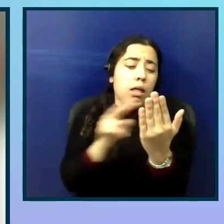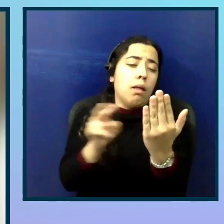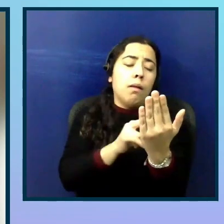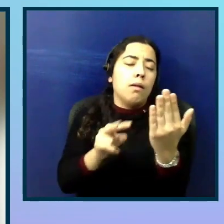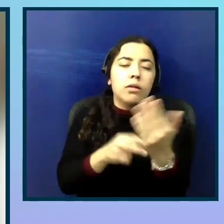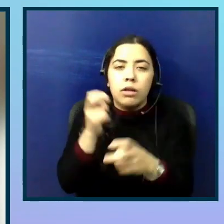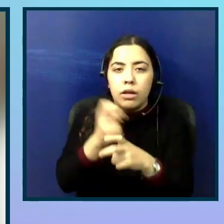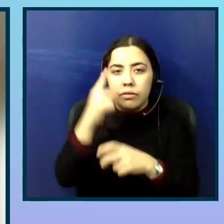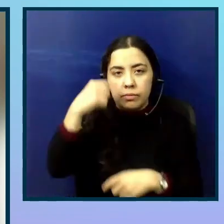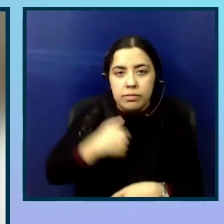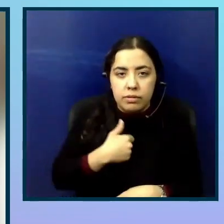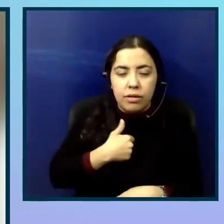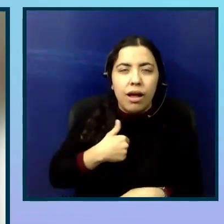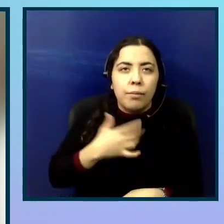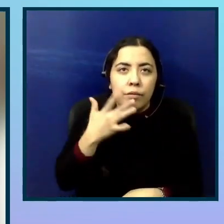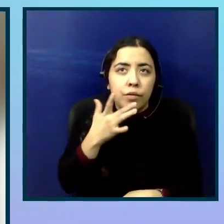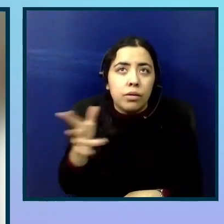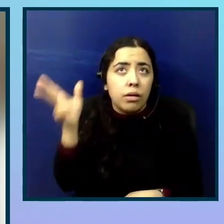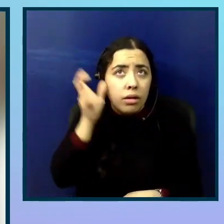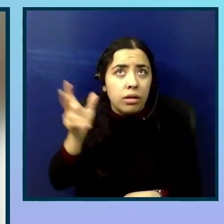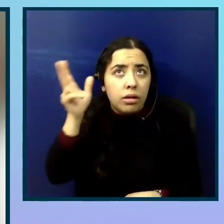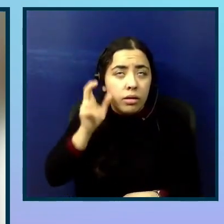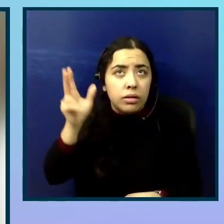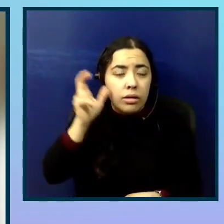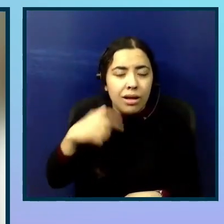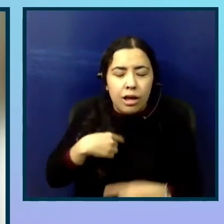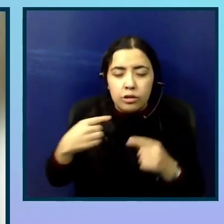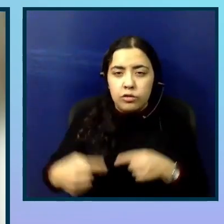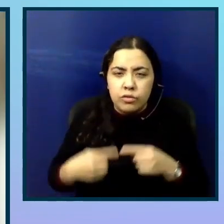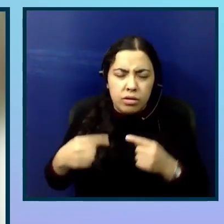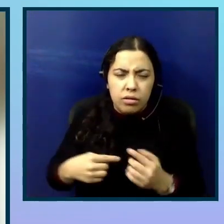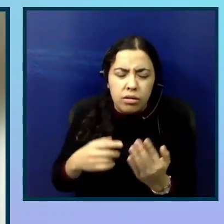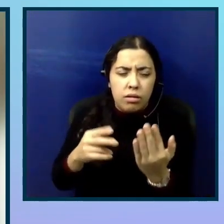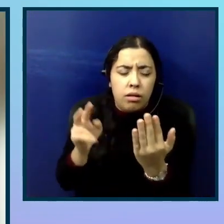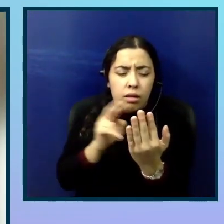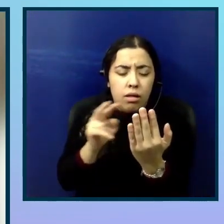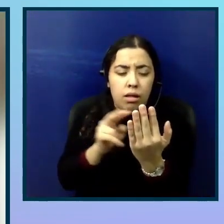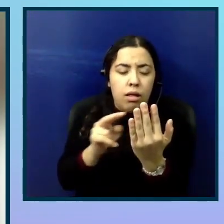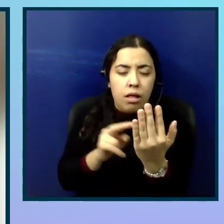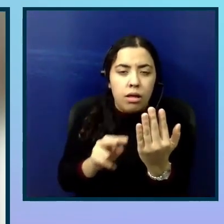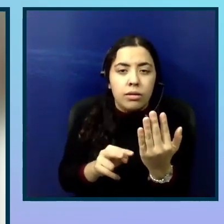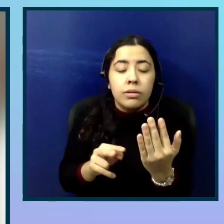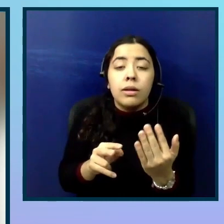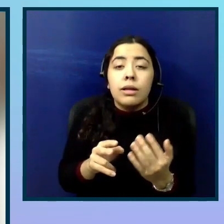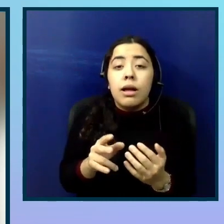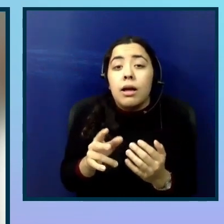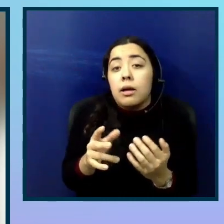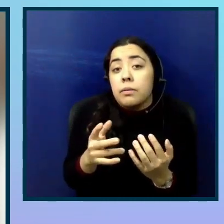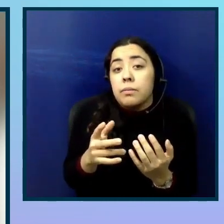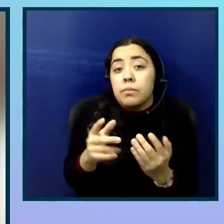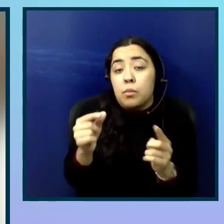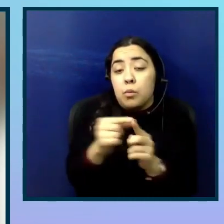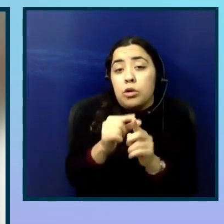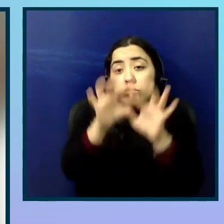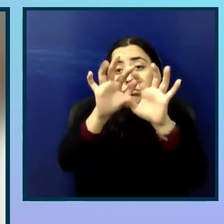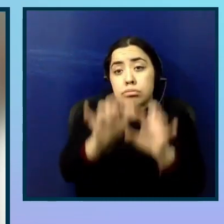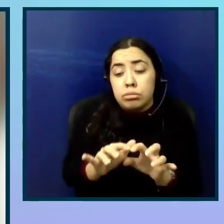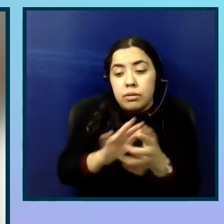I really struggle with that. I love but tech good text to speech engines within that, I find that the combinations of both hearing